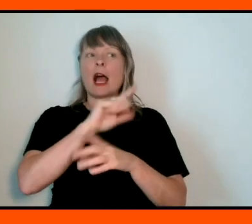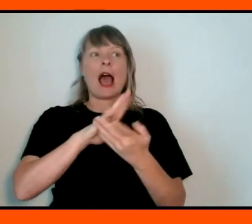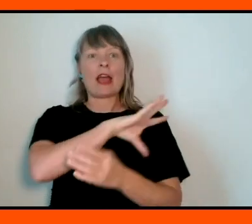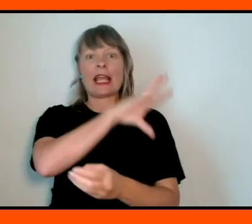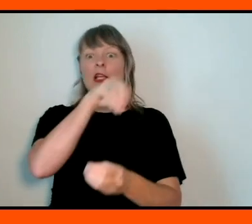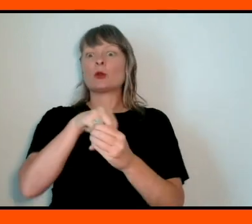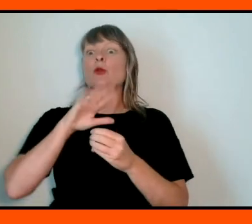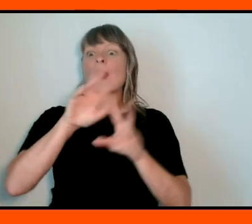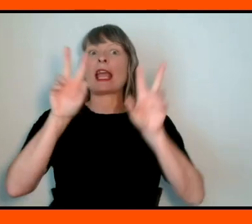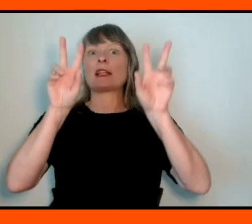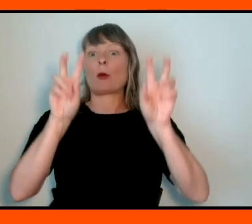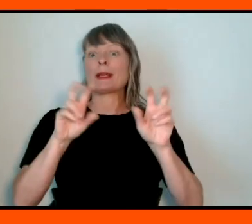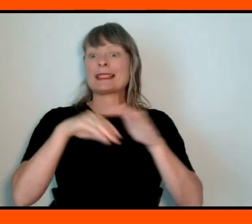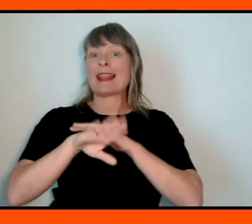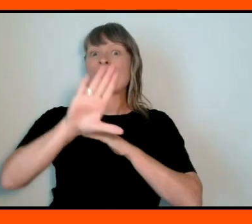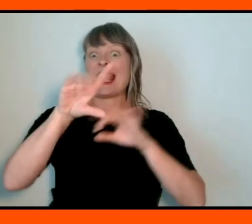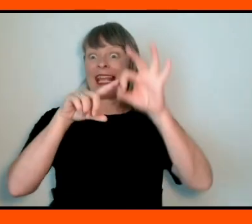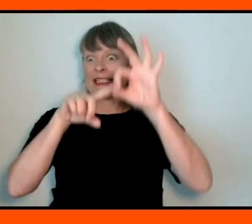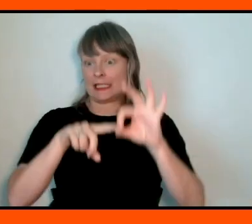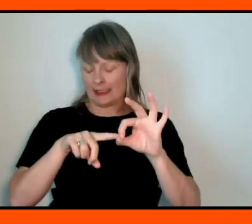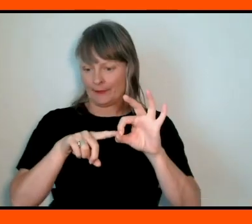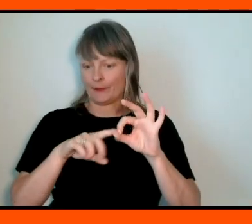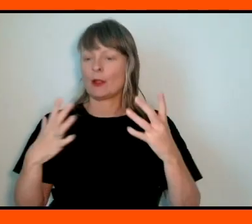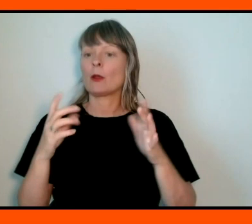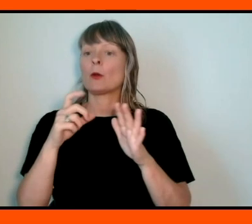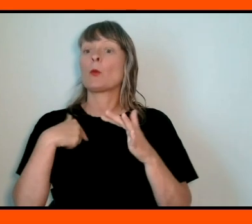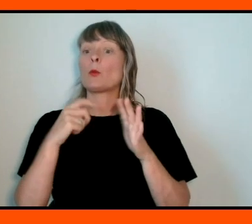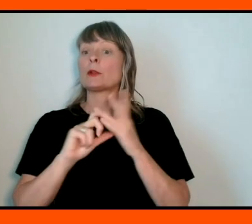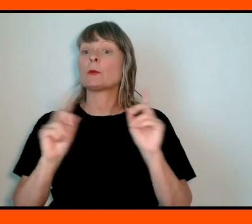The first thing we do is consider the evidence for why the data is needed.